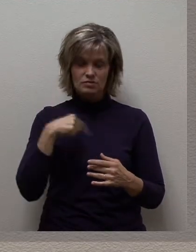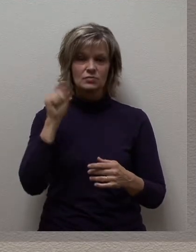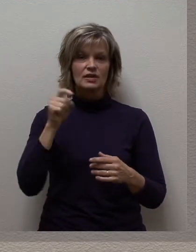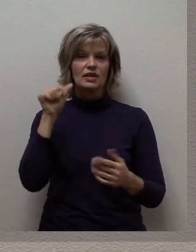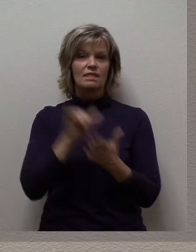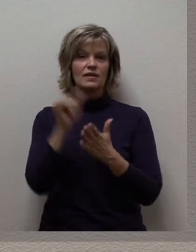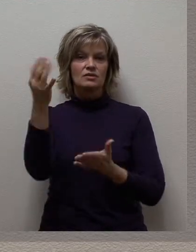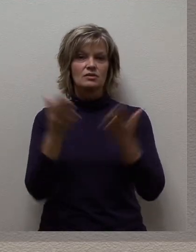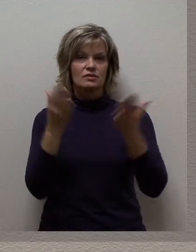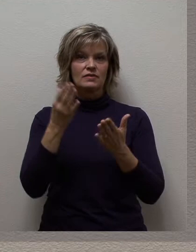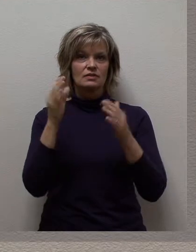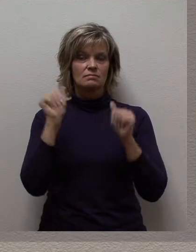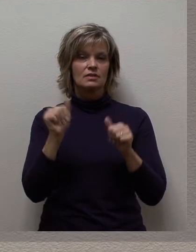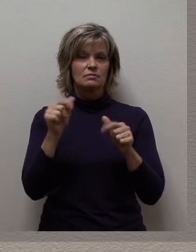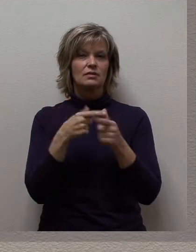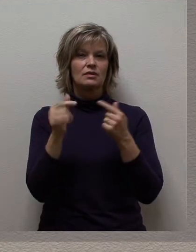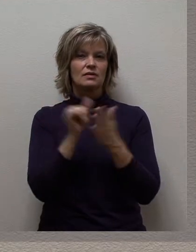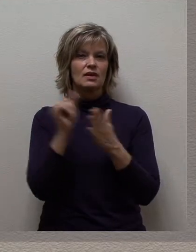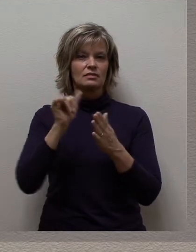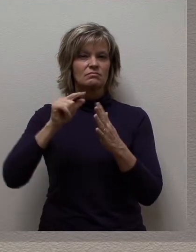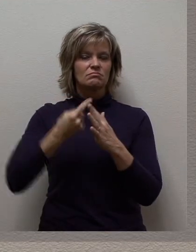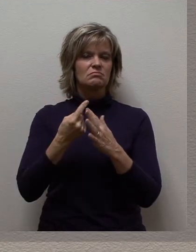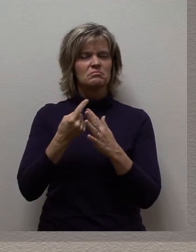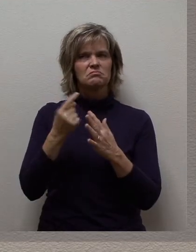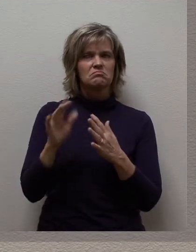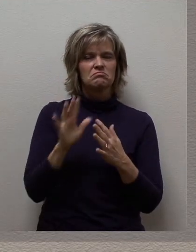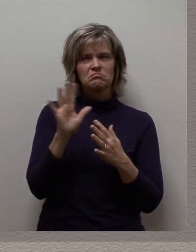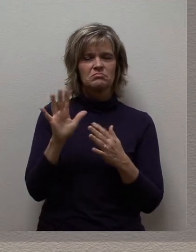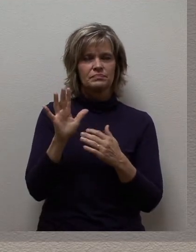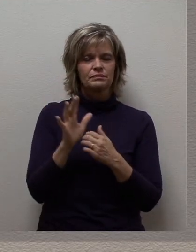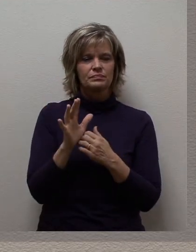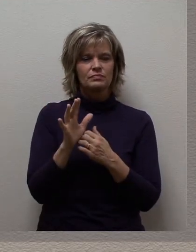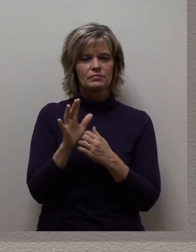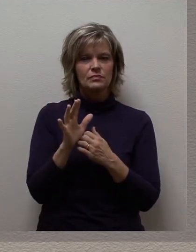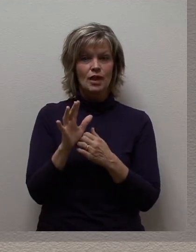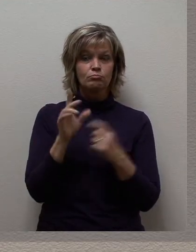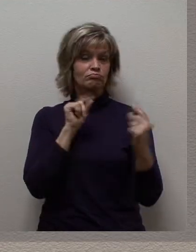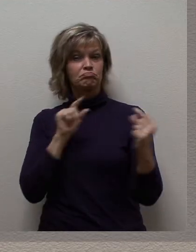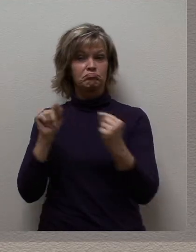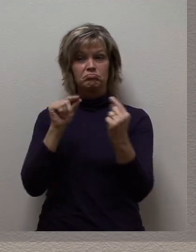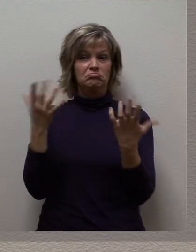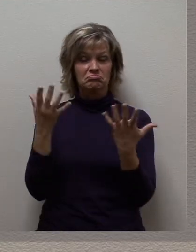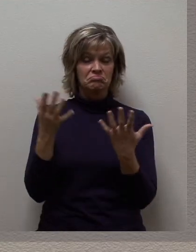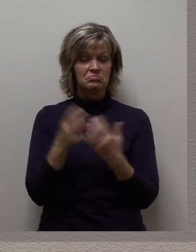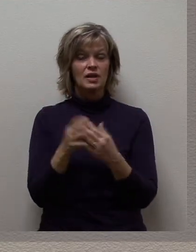available to us." So it began by word of mouth basically, and the need was expressed